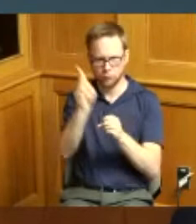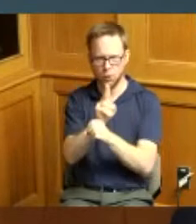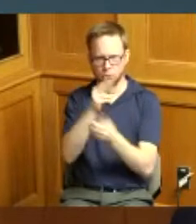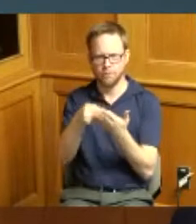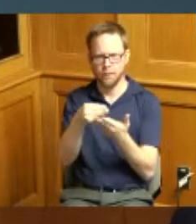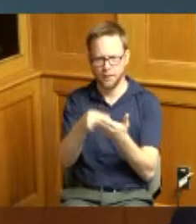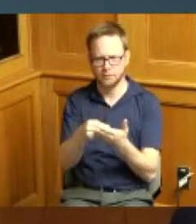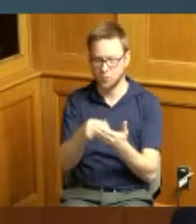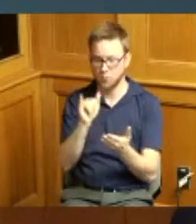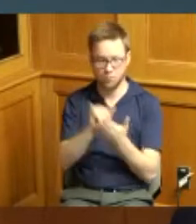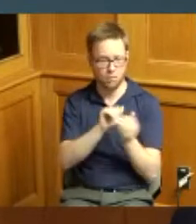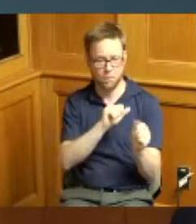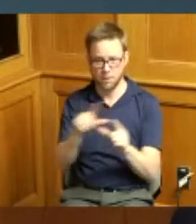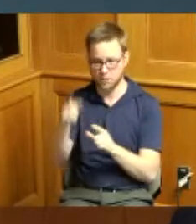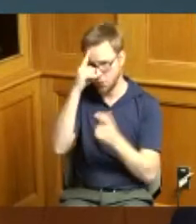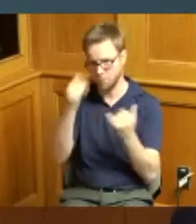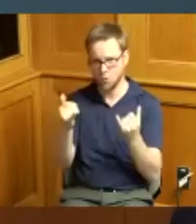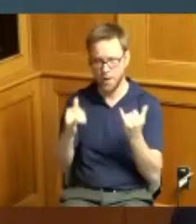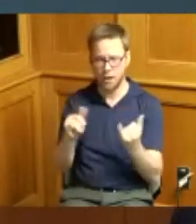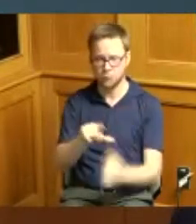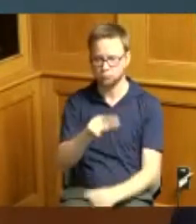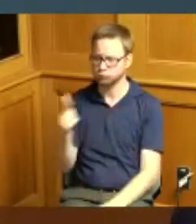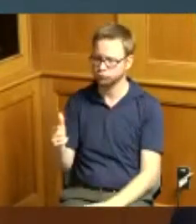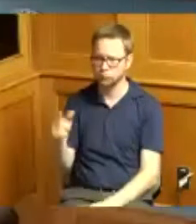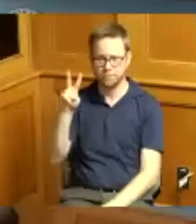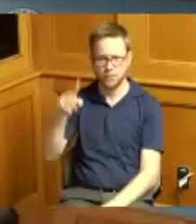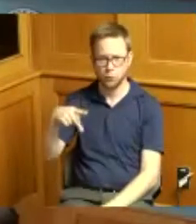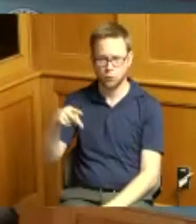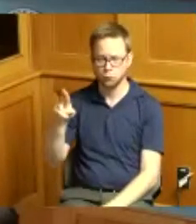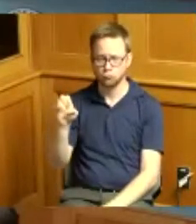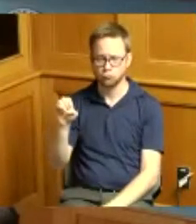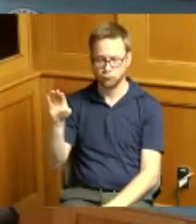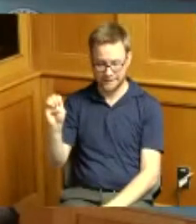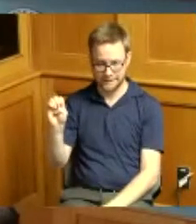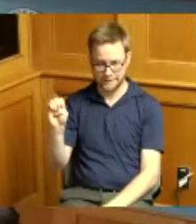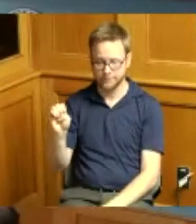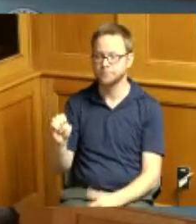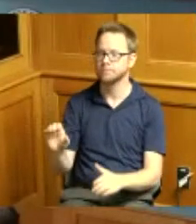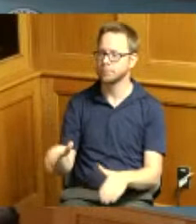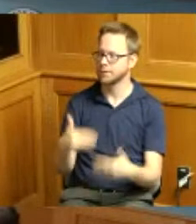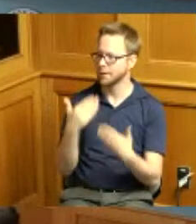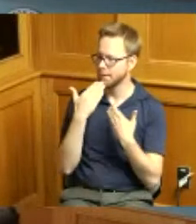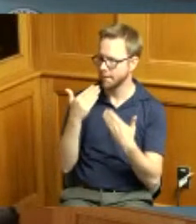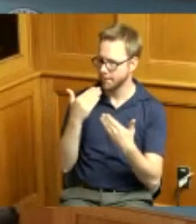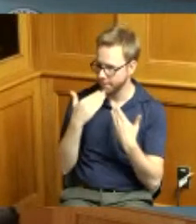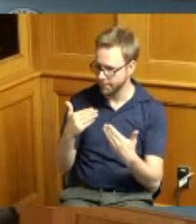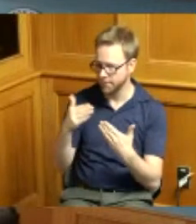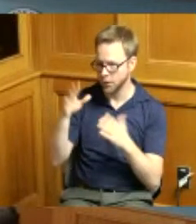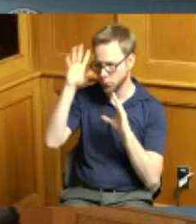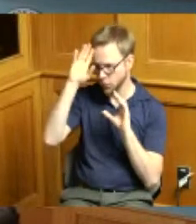now so I will pass it over to Vice President Reece thank you thank you Madam President just wanted to